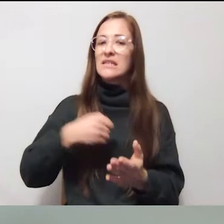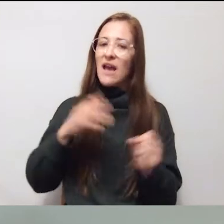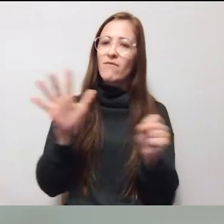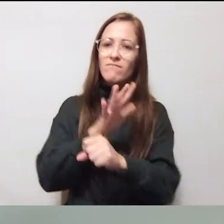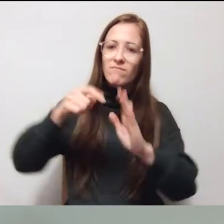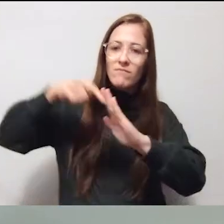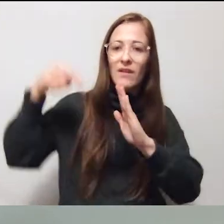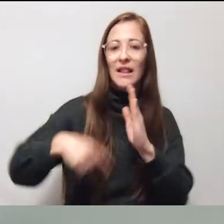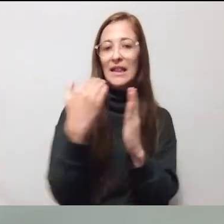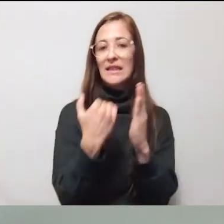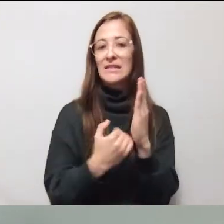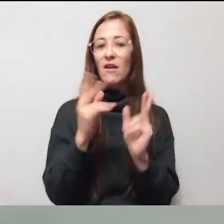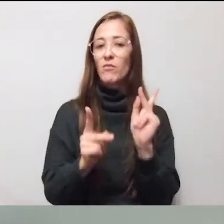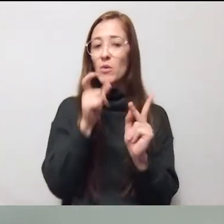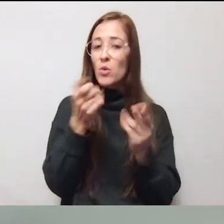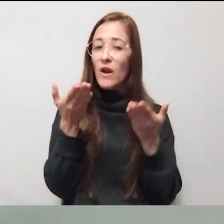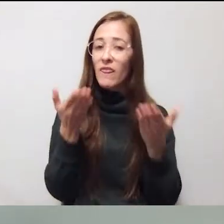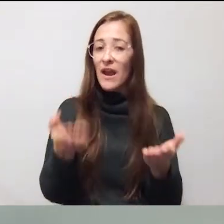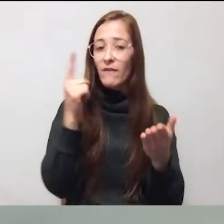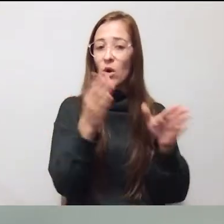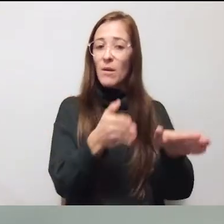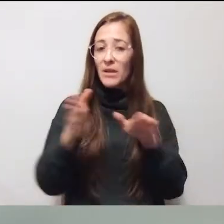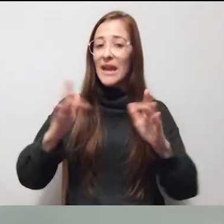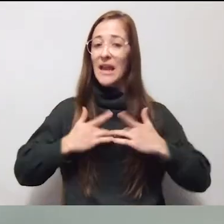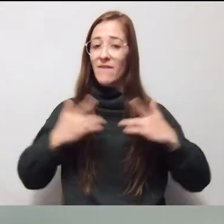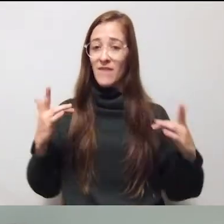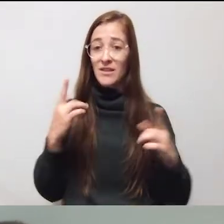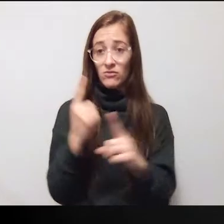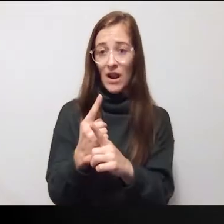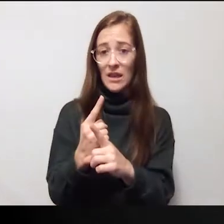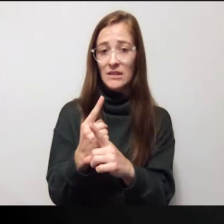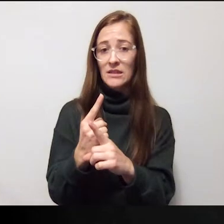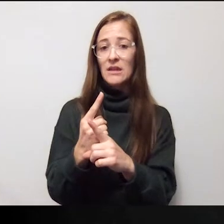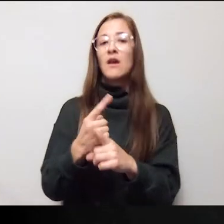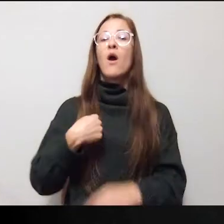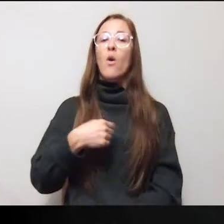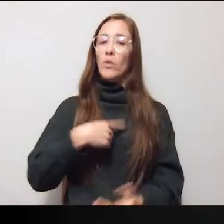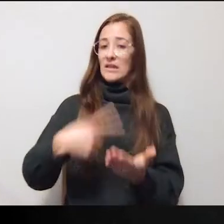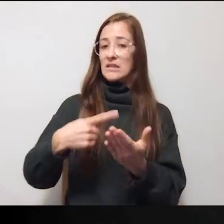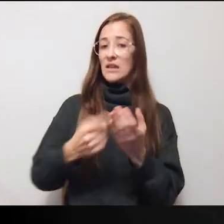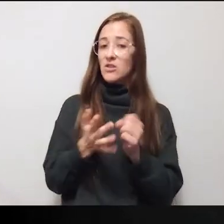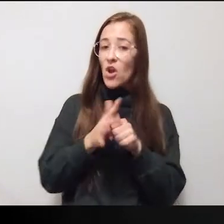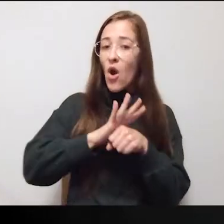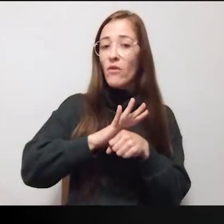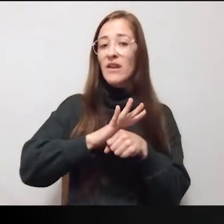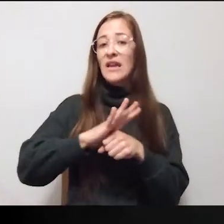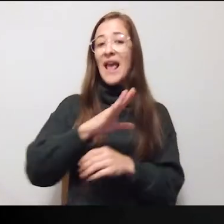who are at the table for these planning events, right? And we talk about COVID and we talk about the impact